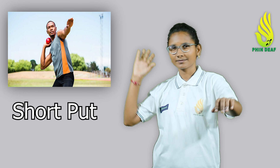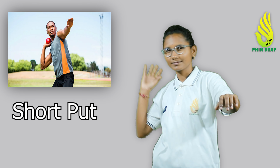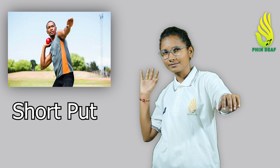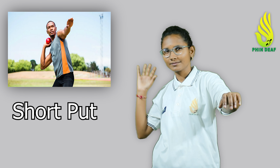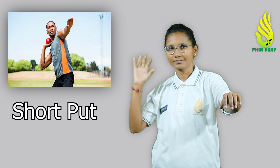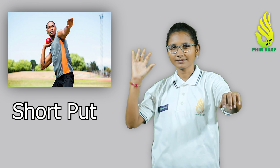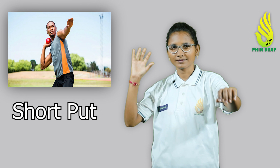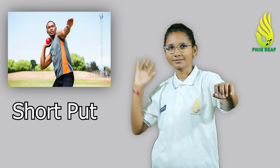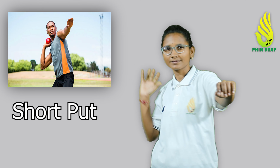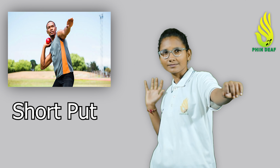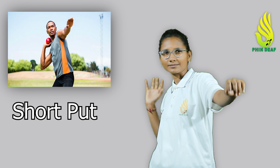Short Put